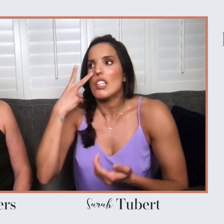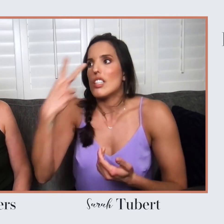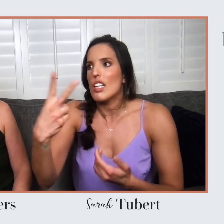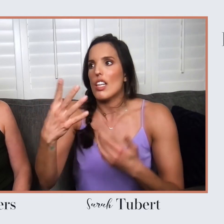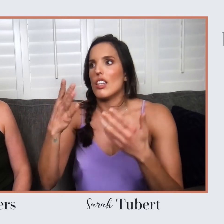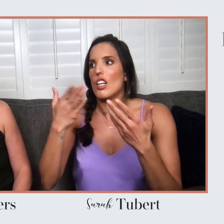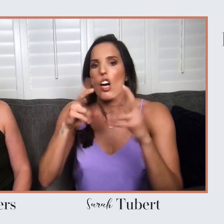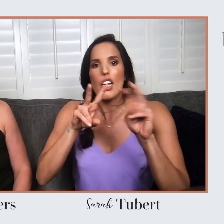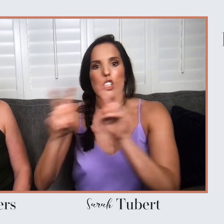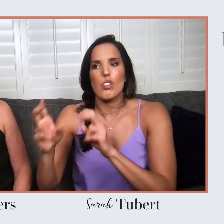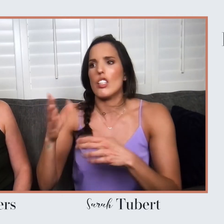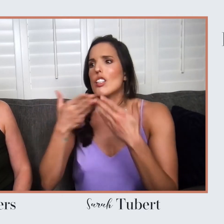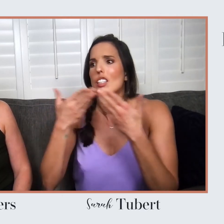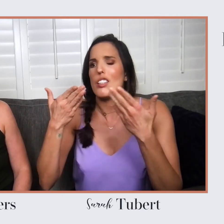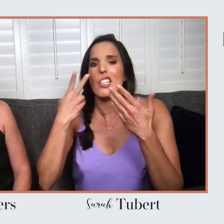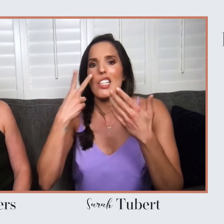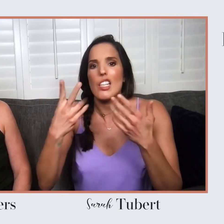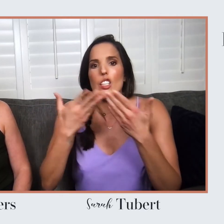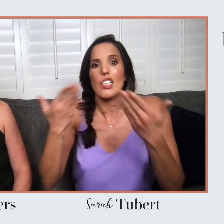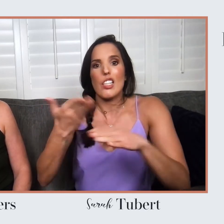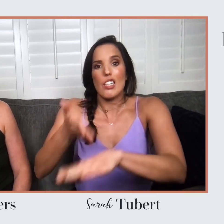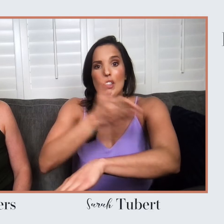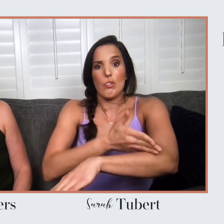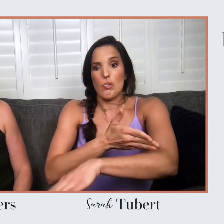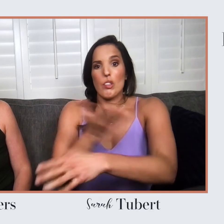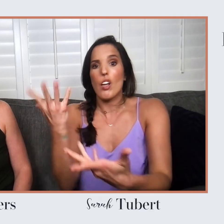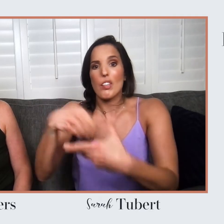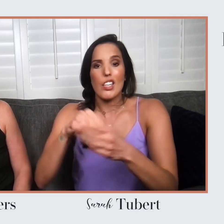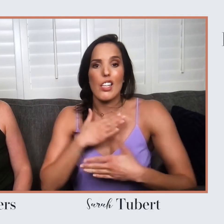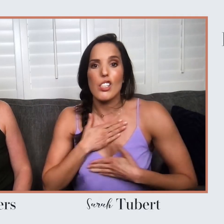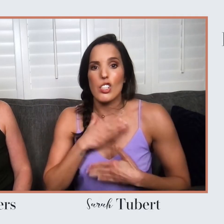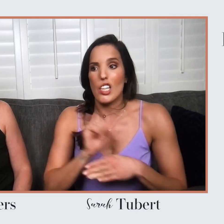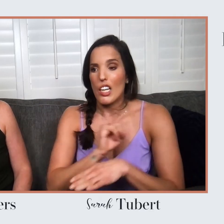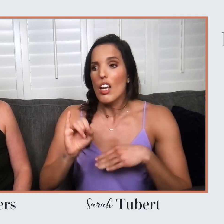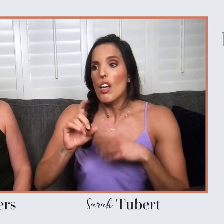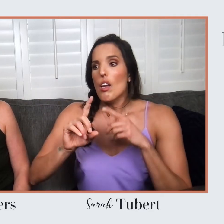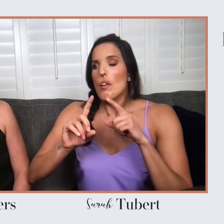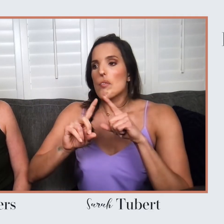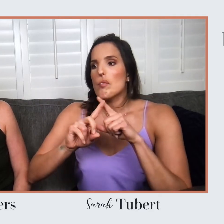We see that there are issues there. We see that there are things that need to be improved on within the industry.